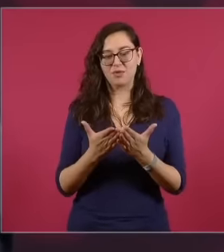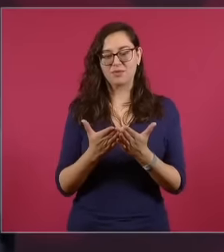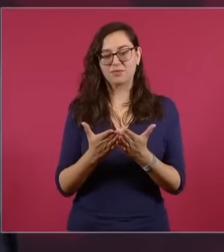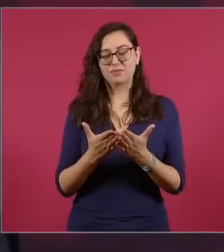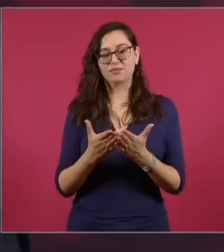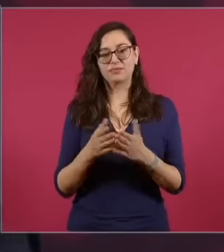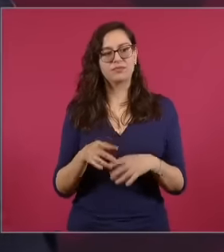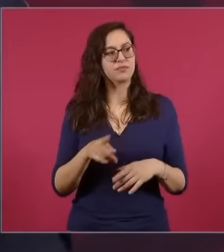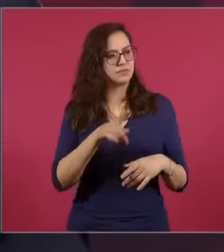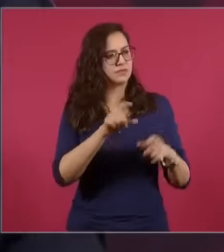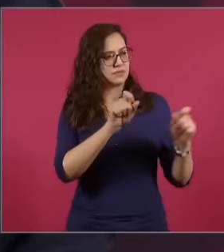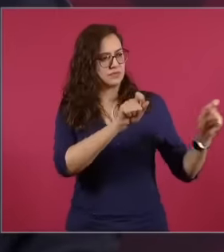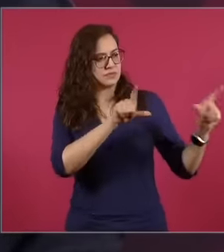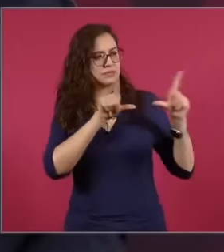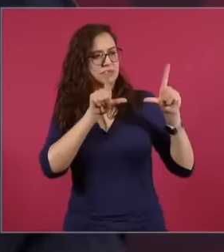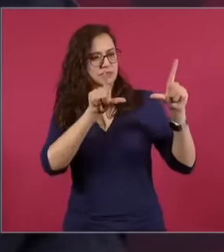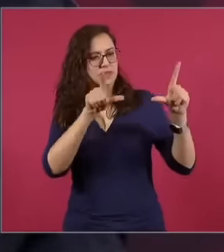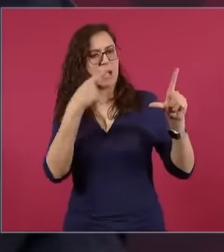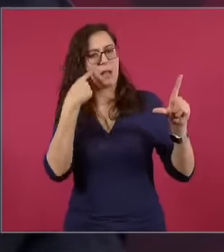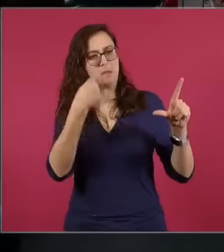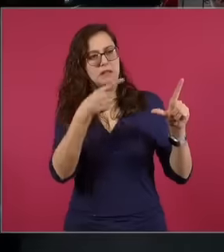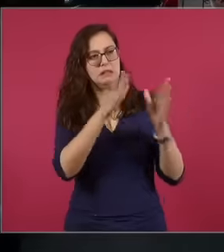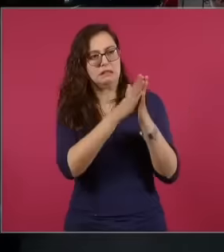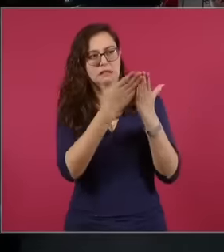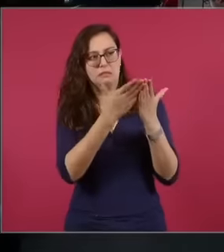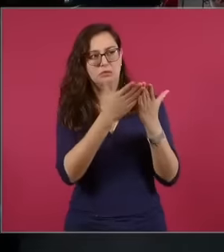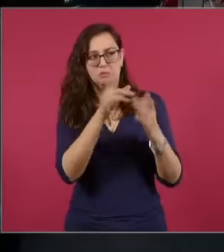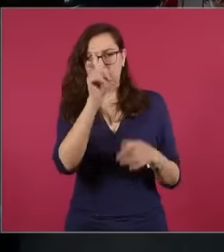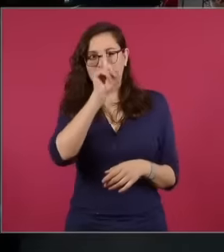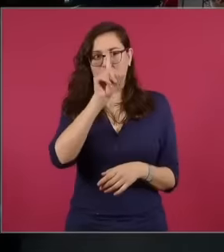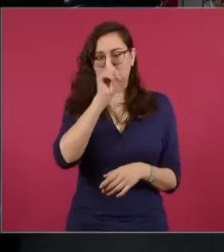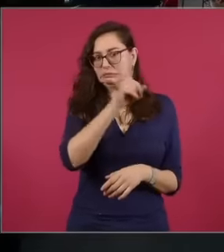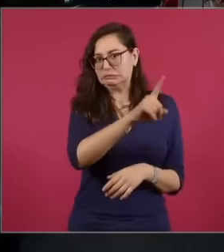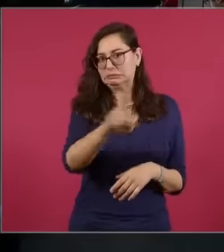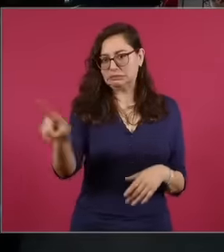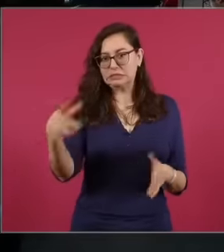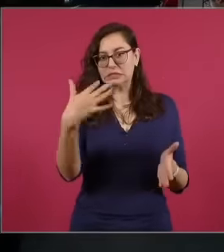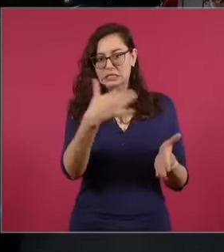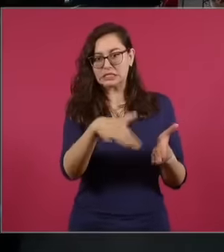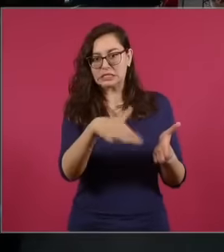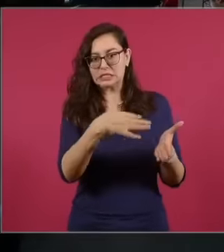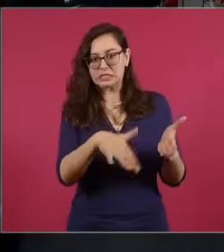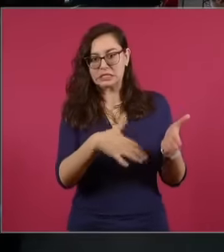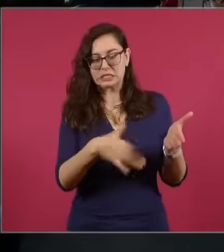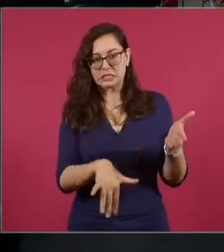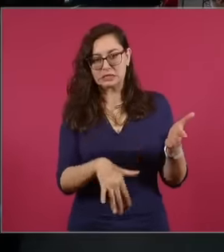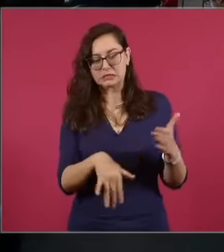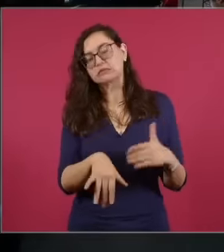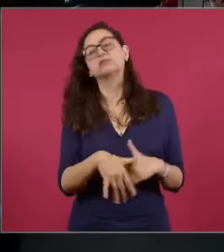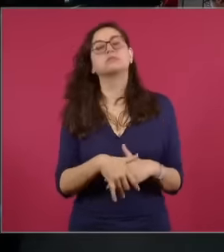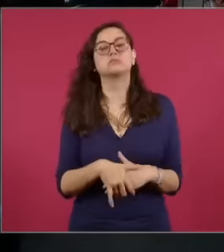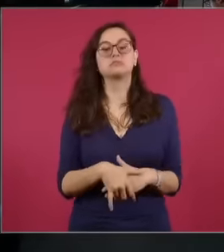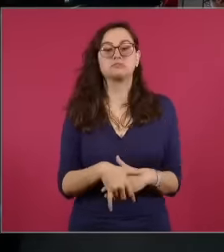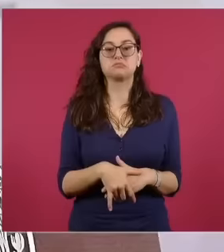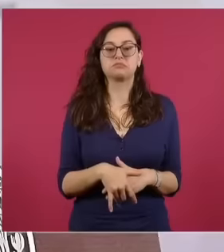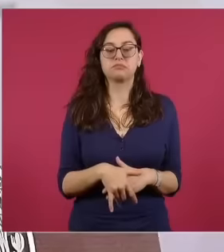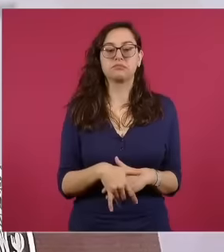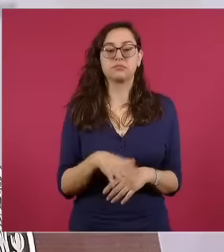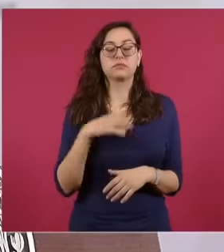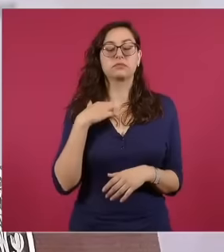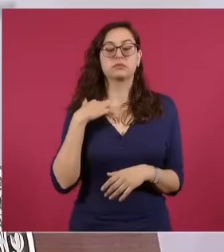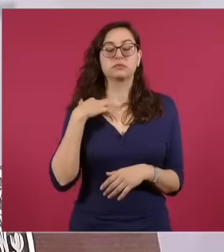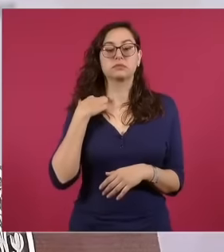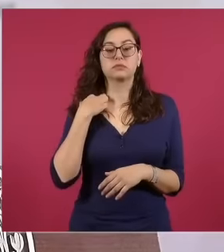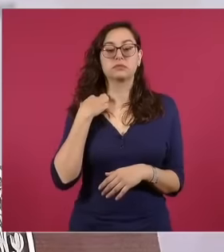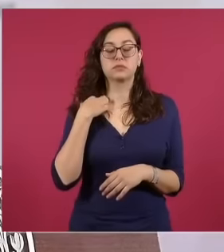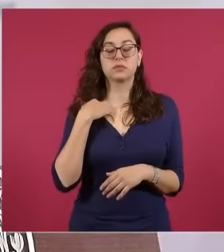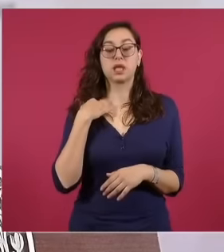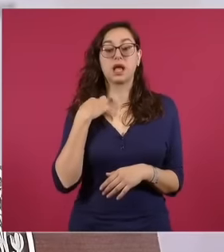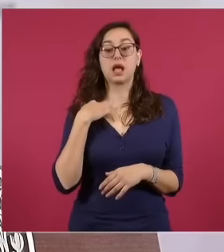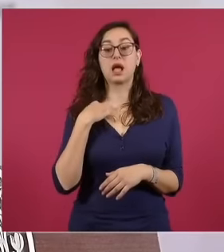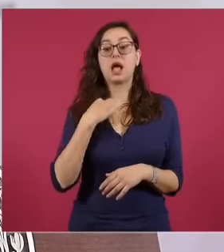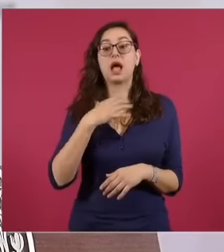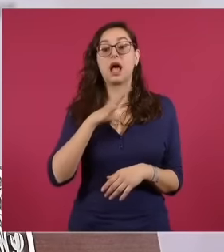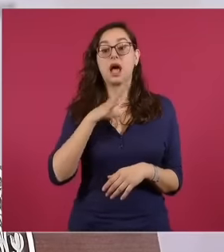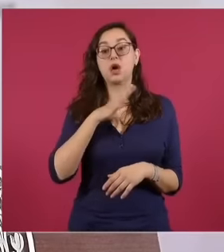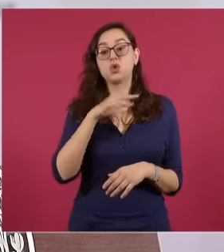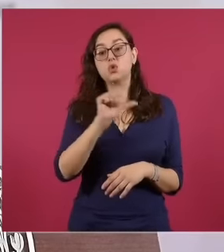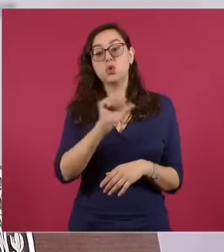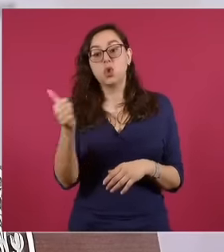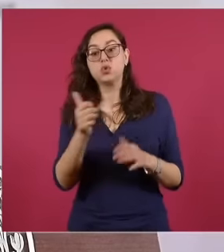if you put it there to recommend it and they have many others. He is one of the best writers